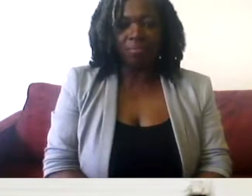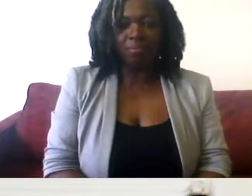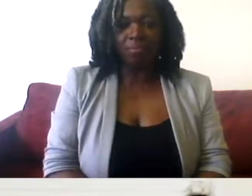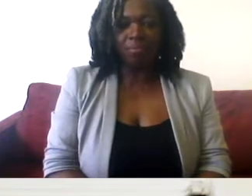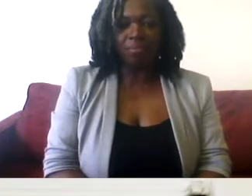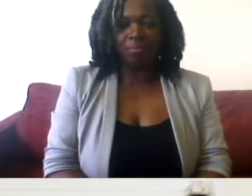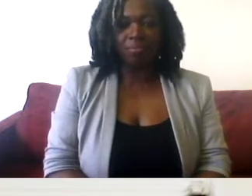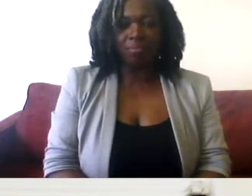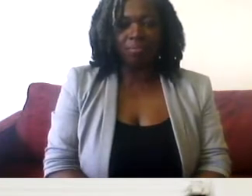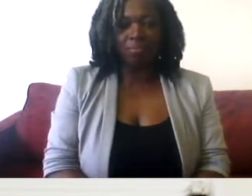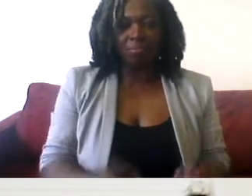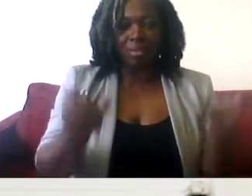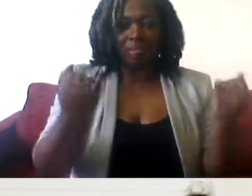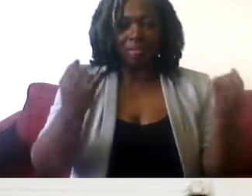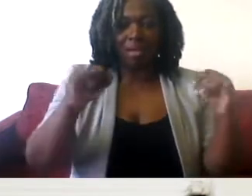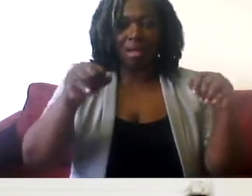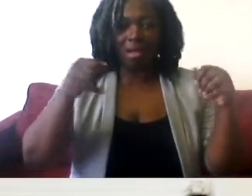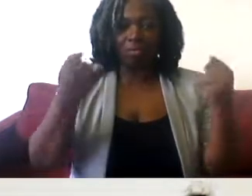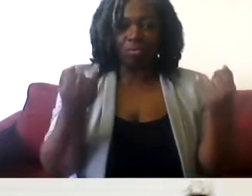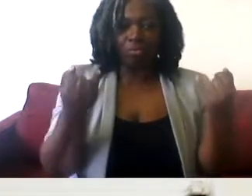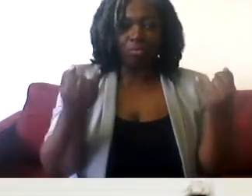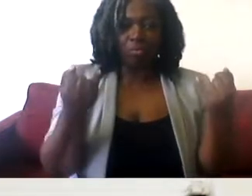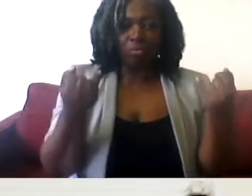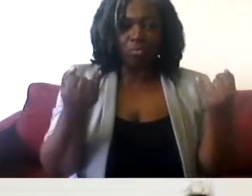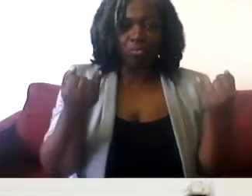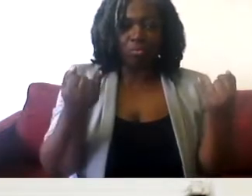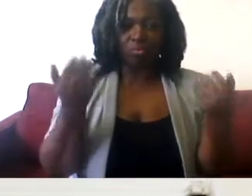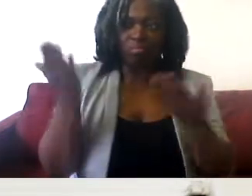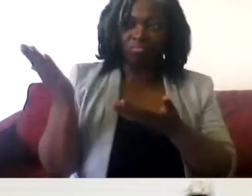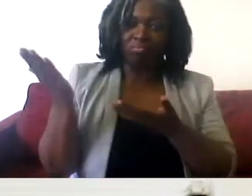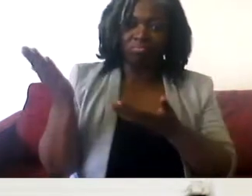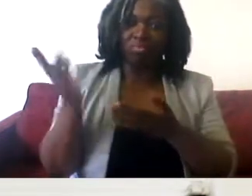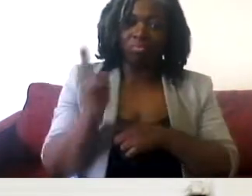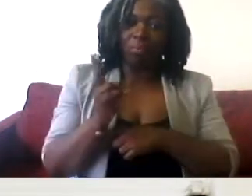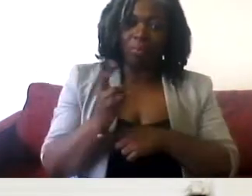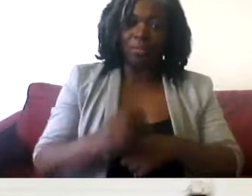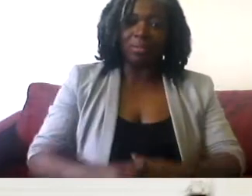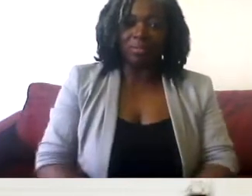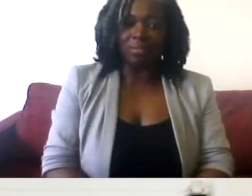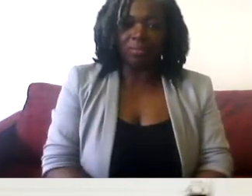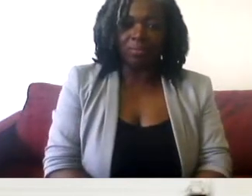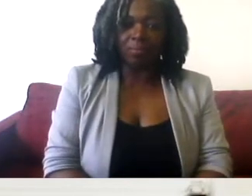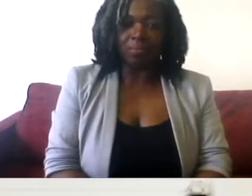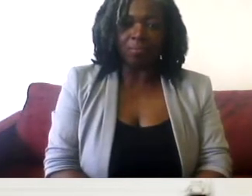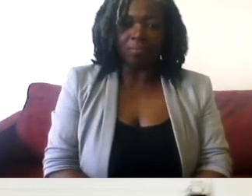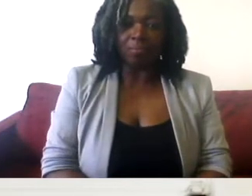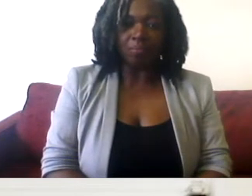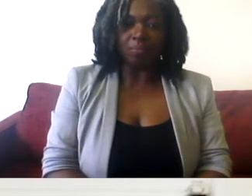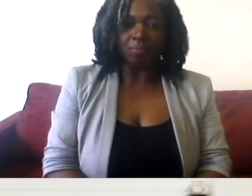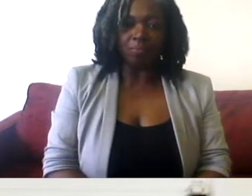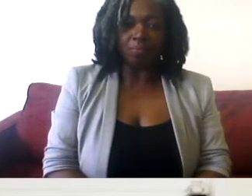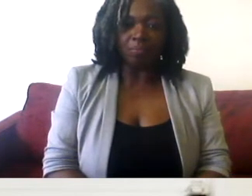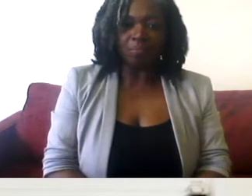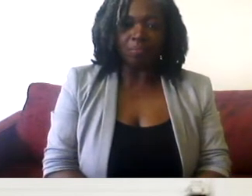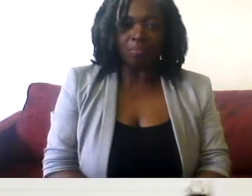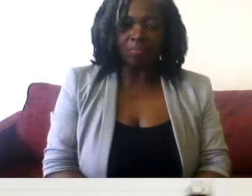little finger like so, and we end up at this sequence all over again.